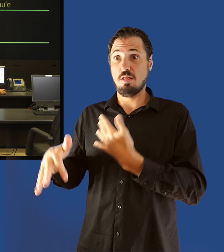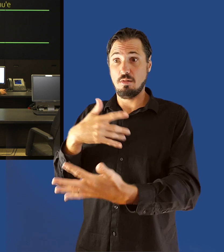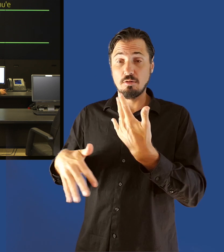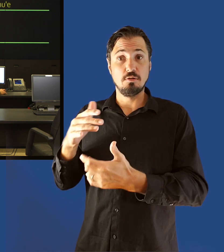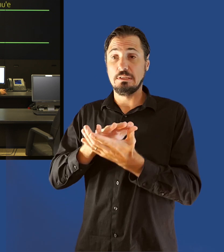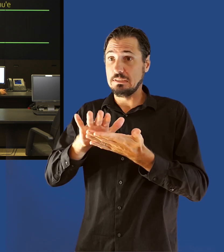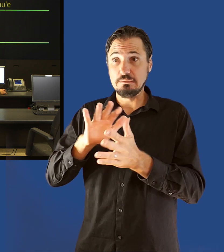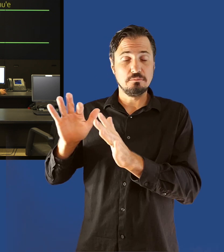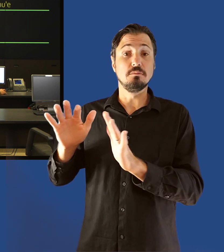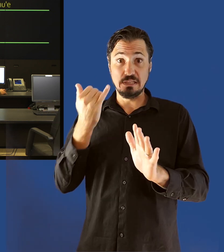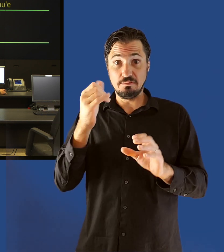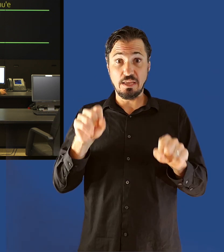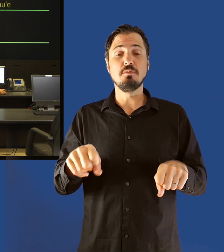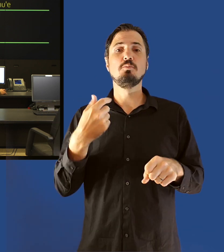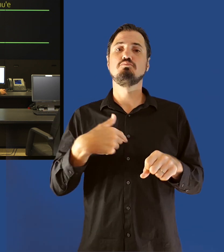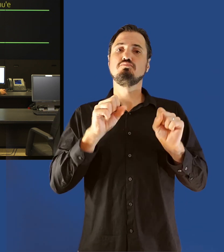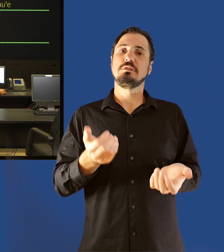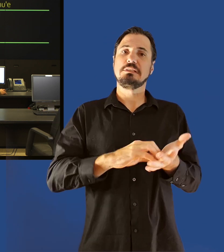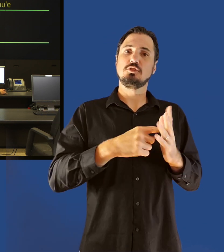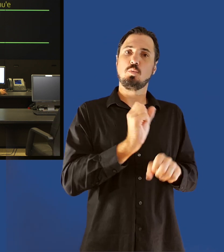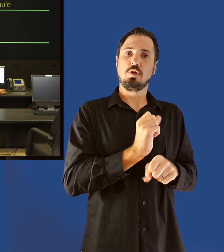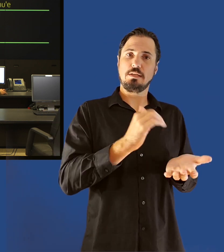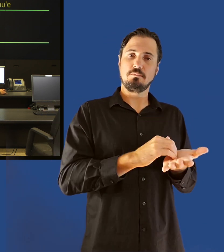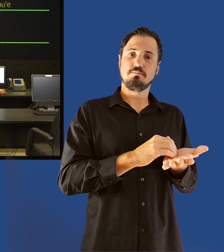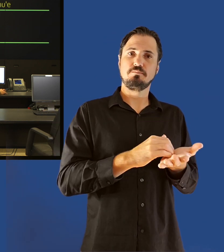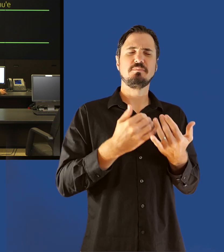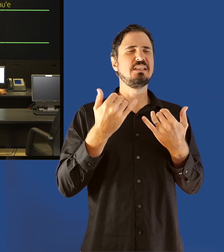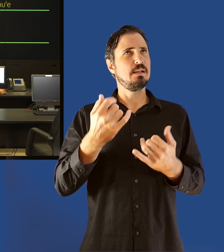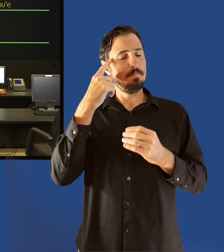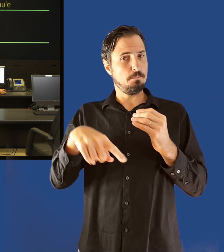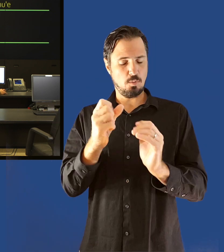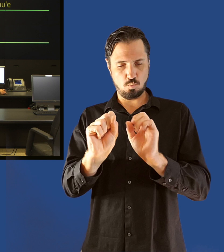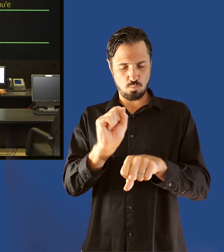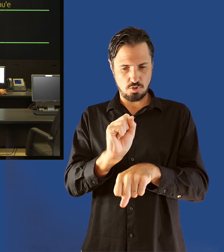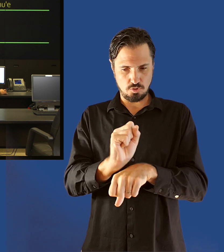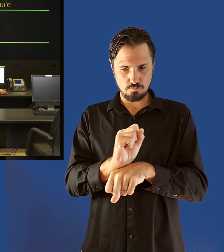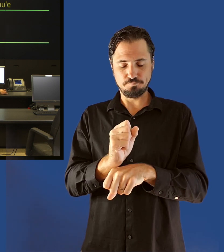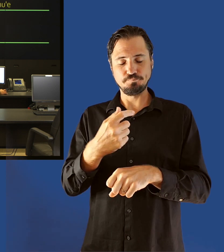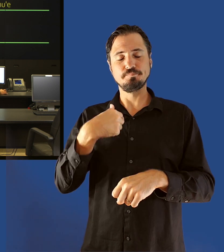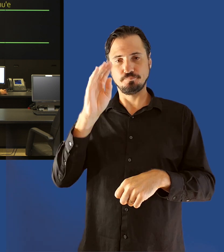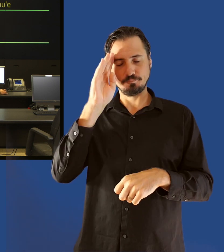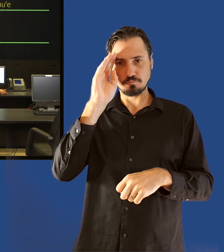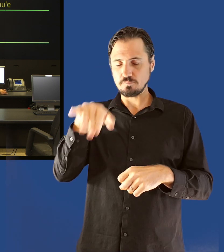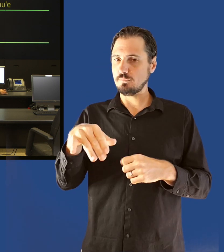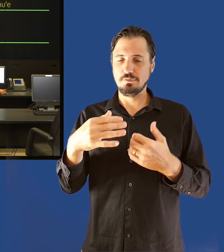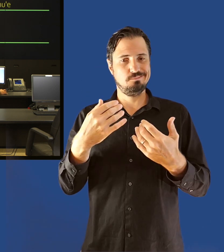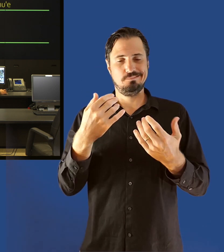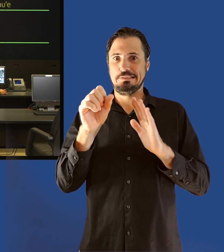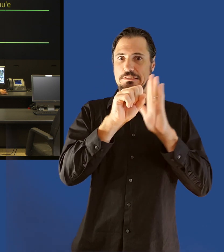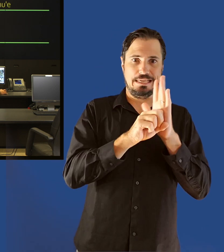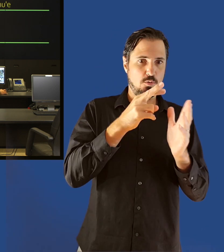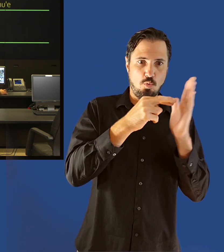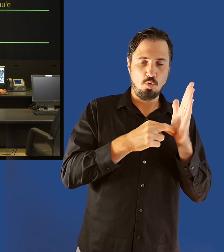Speaking of getting back to work, we know the growing number of statewide and county Emergency Rules have become complicated and hard to follow.